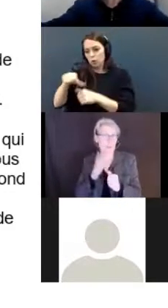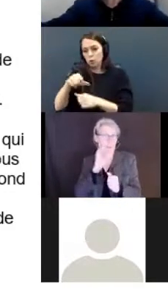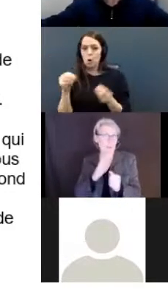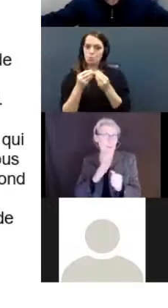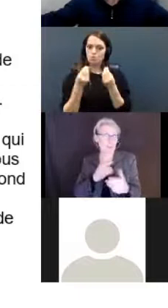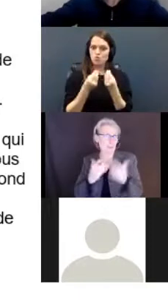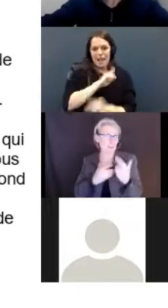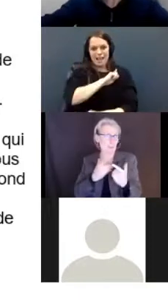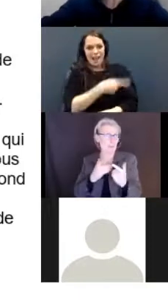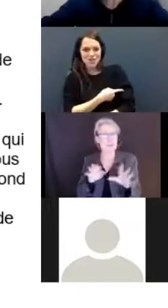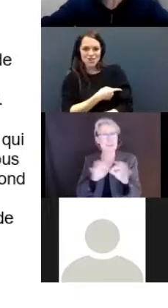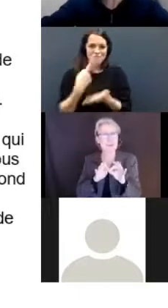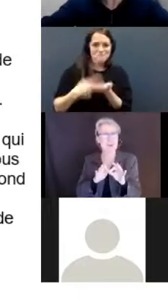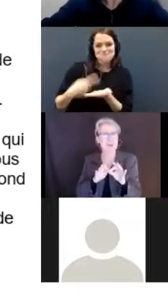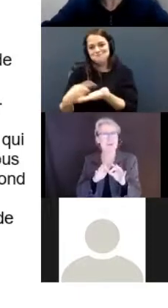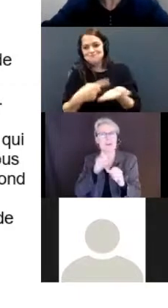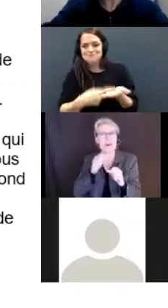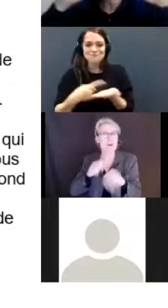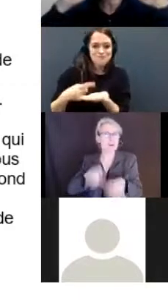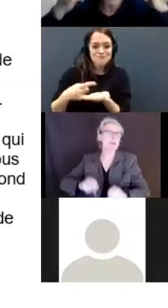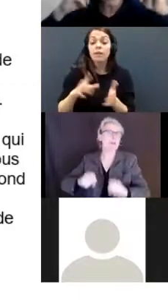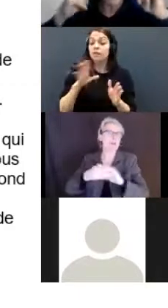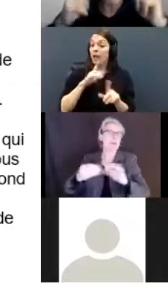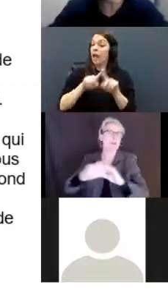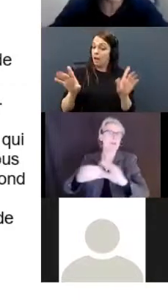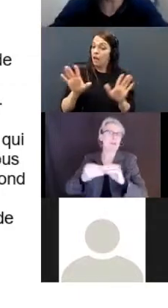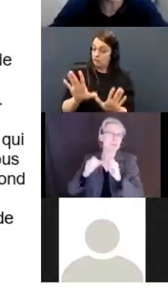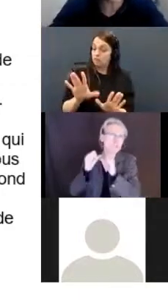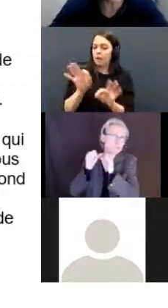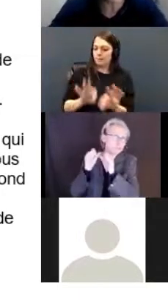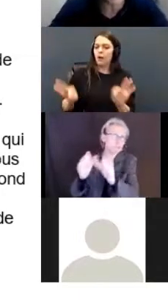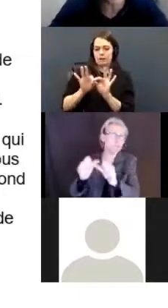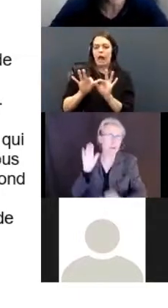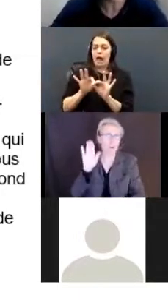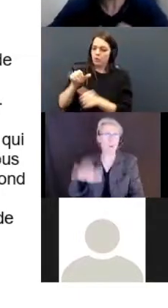for other people to talk so the important thing to remember as you go into the meeting is to